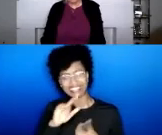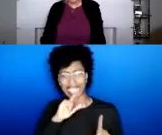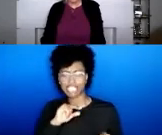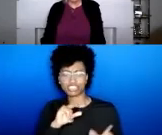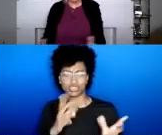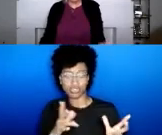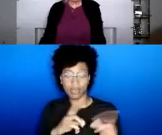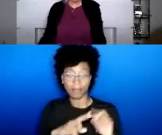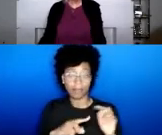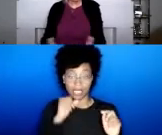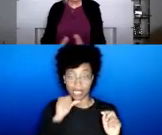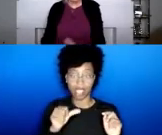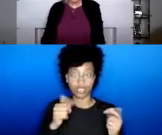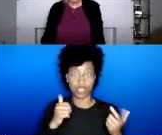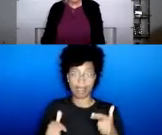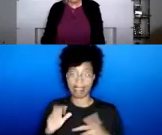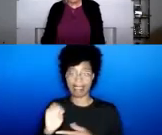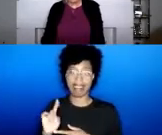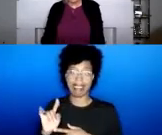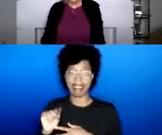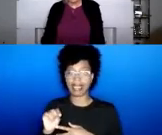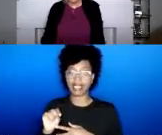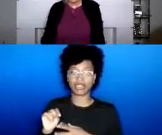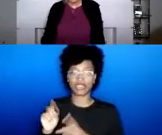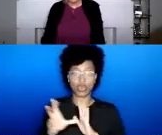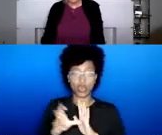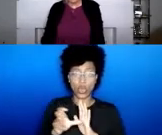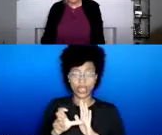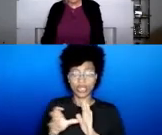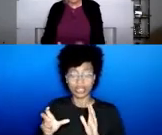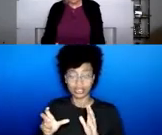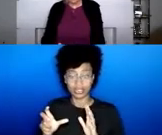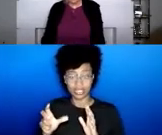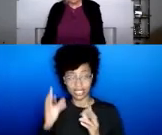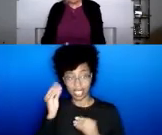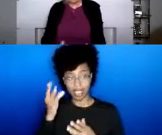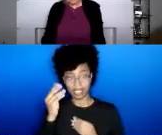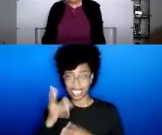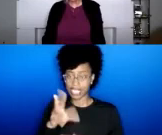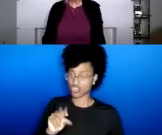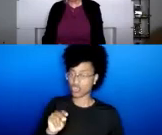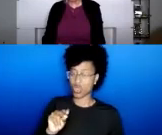are not going back and editing the recorded content. That is to make the meeting maximally